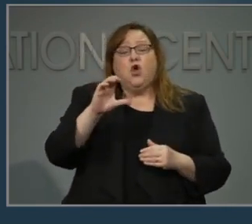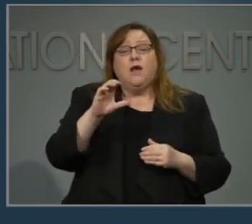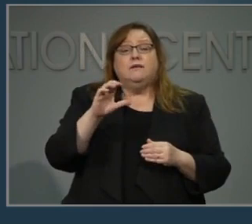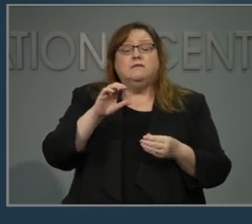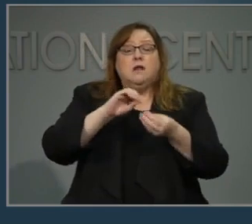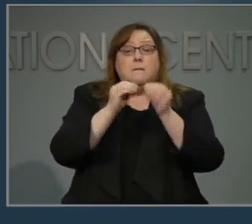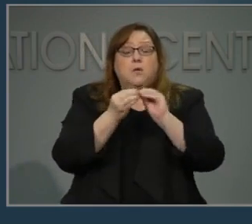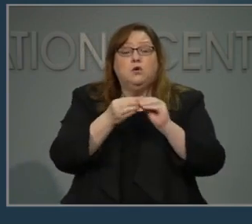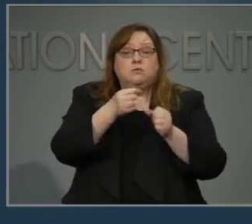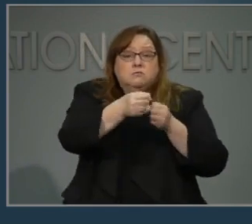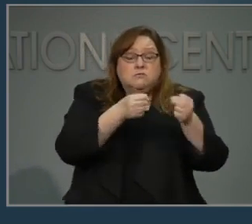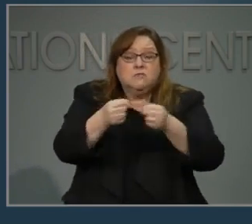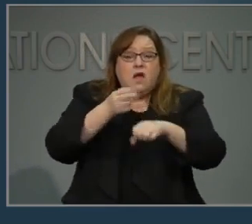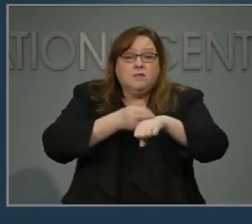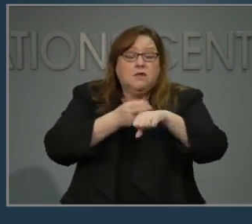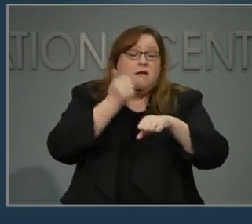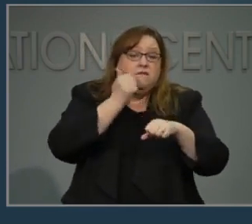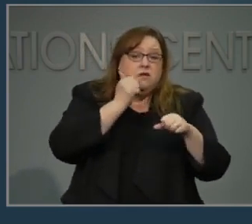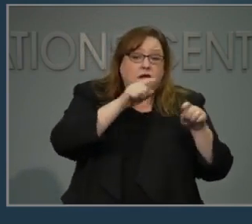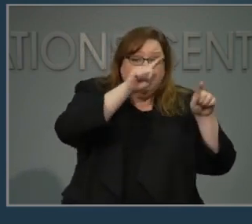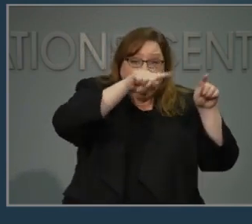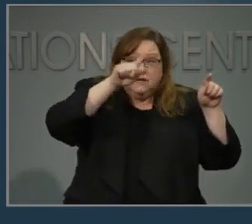IT GETS A GREEN CHECK.